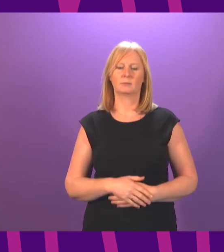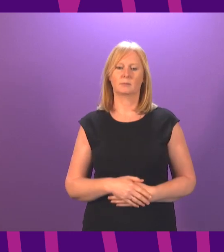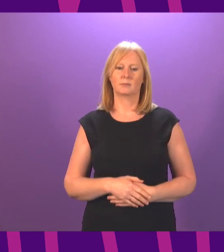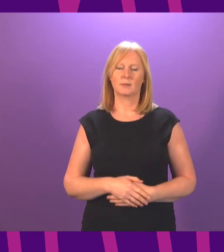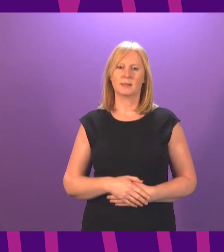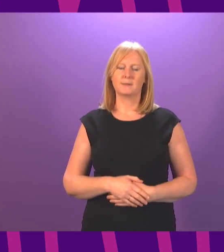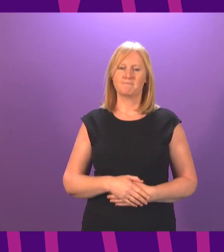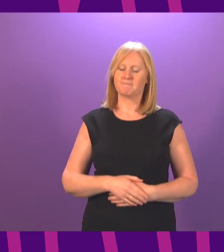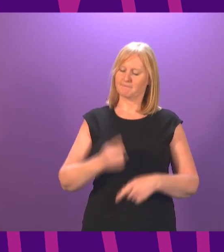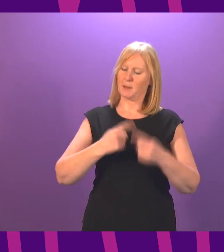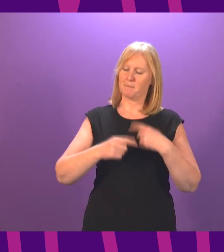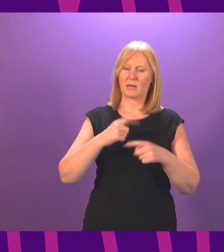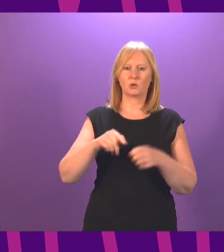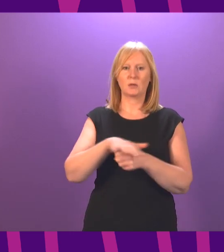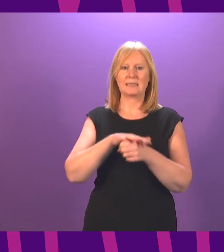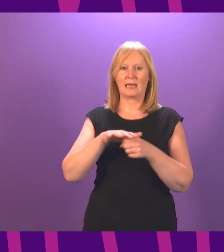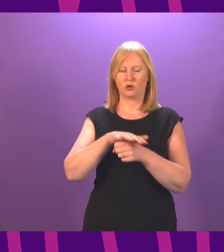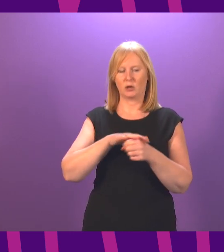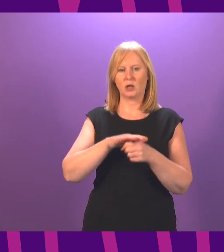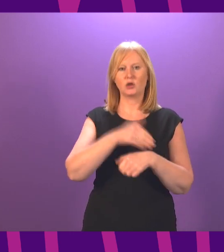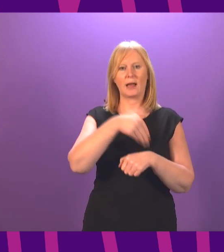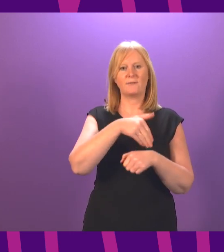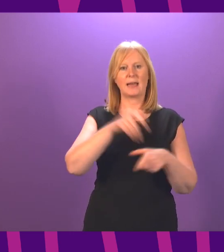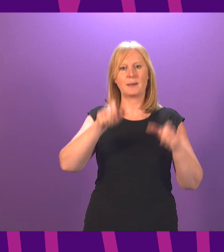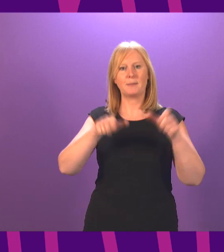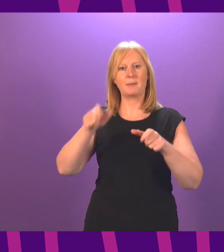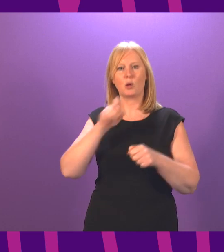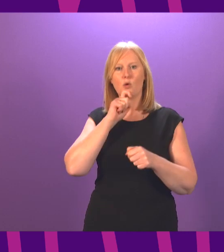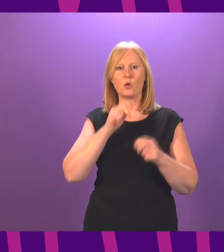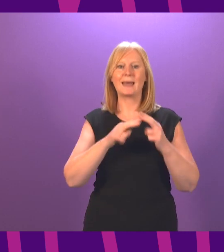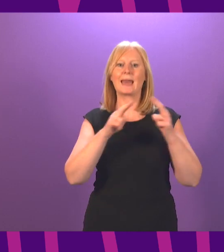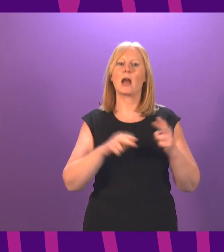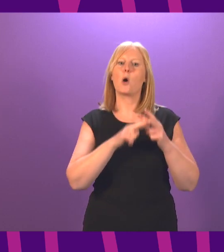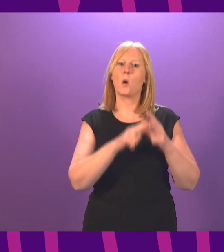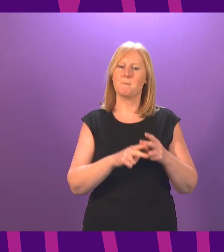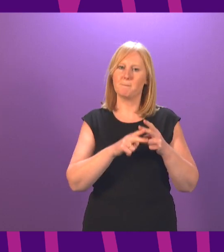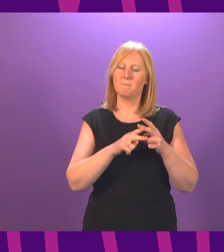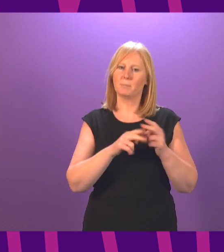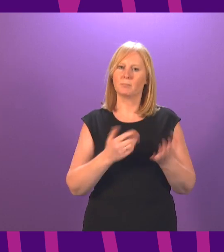To go back to the situation that is affecting people in care homes, let me describe what